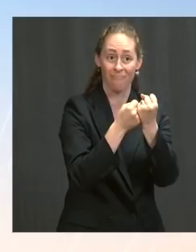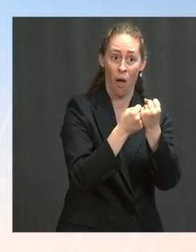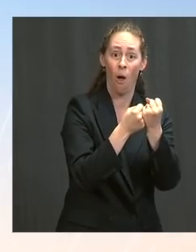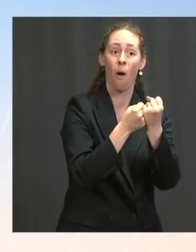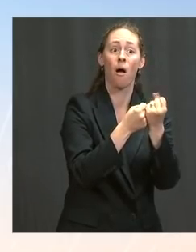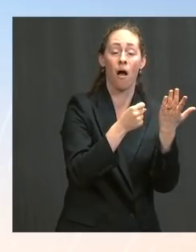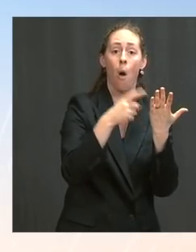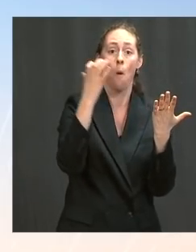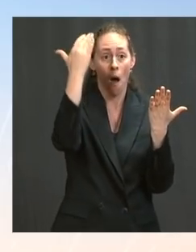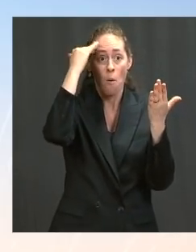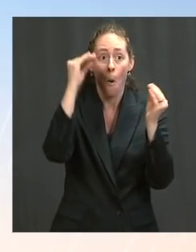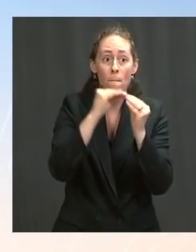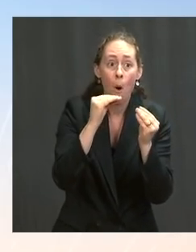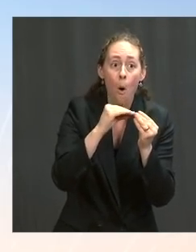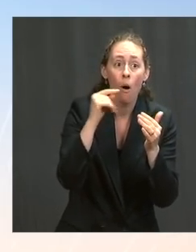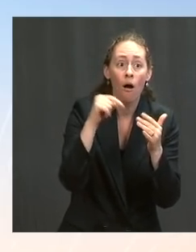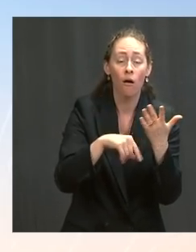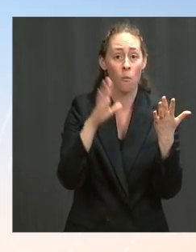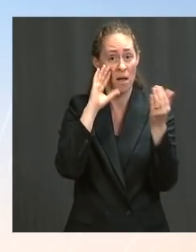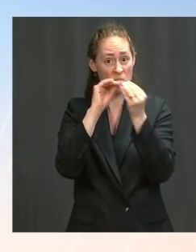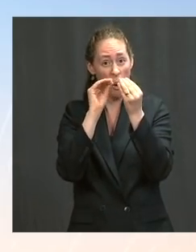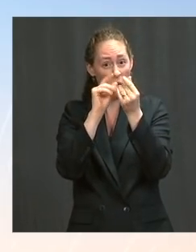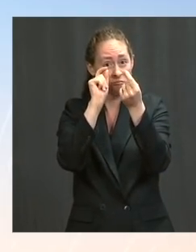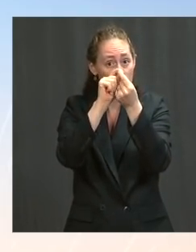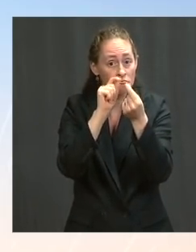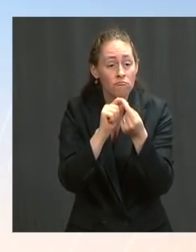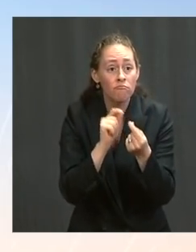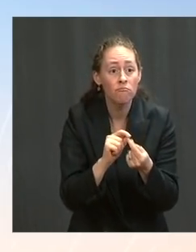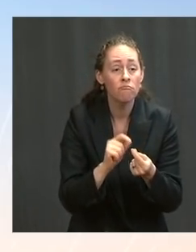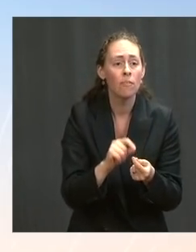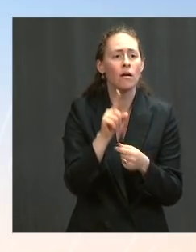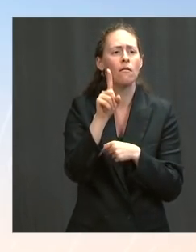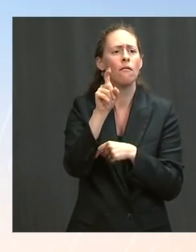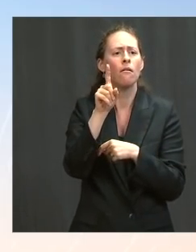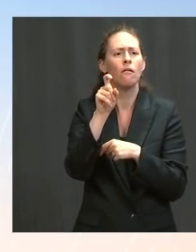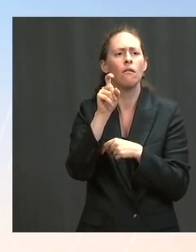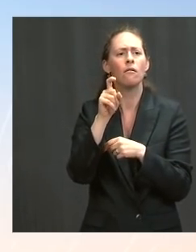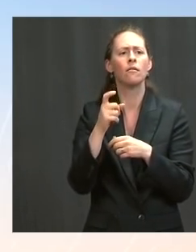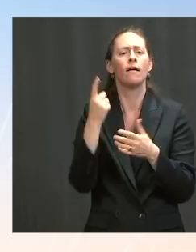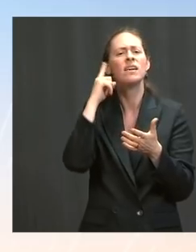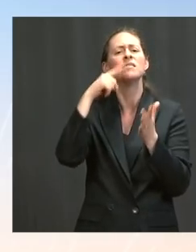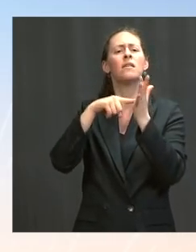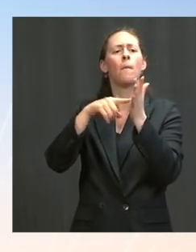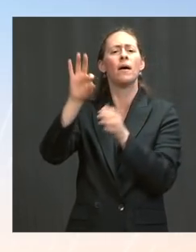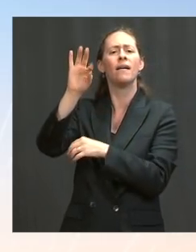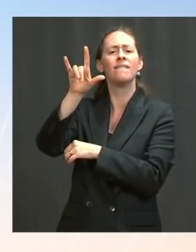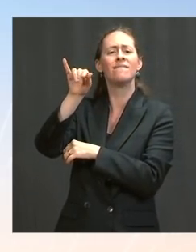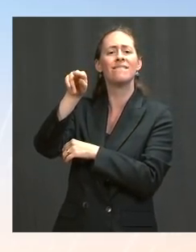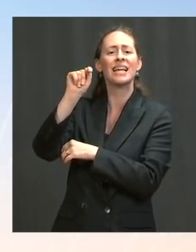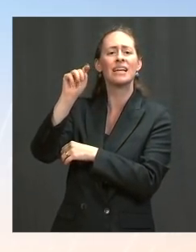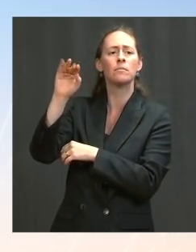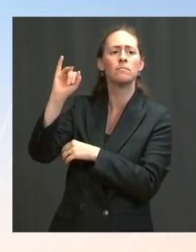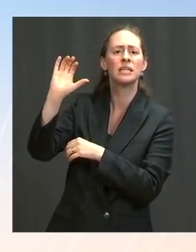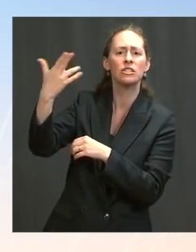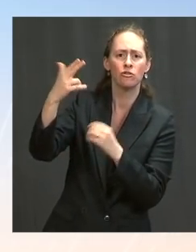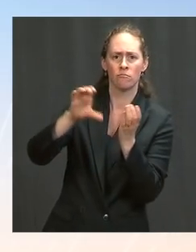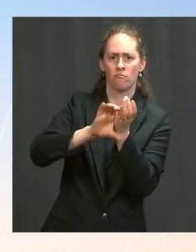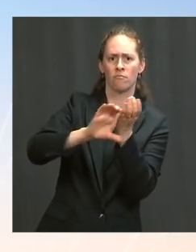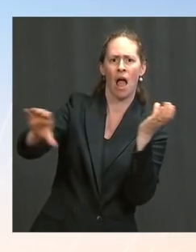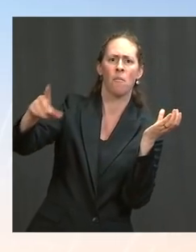for those, for example, who live in Flint, Michigan, or any other city in America that does have a lead pipe situation to know exactly what's going to be spent,